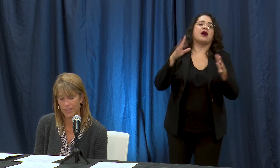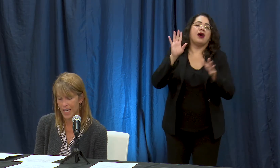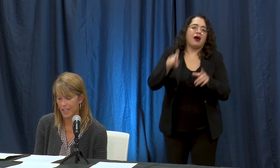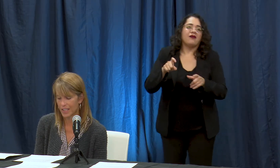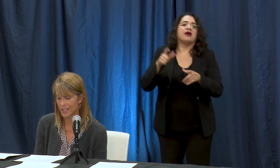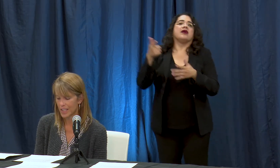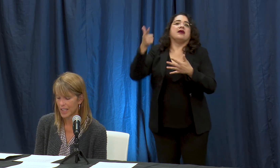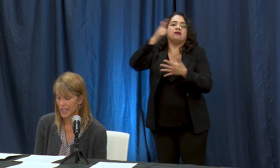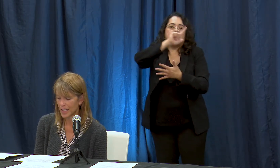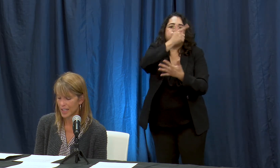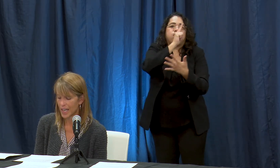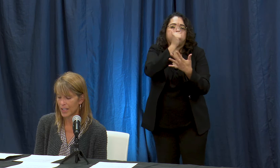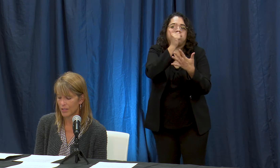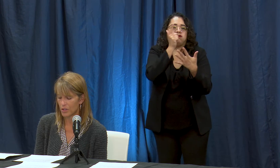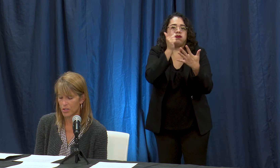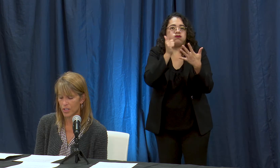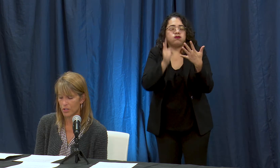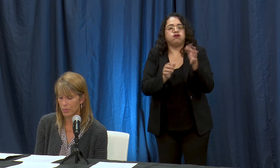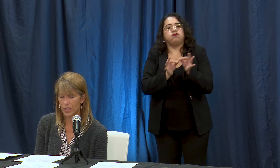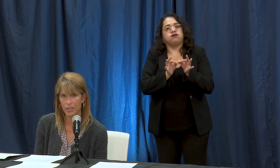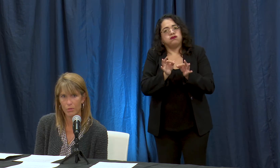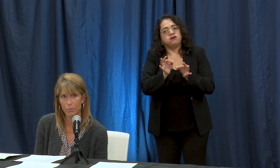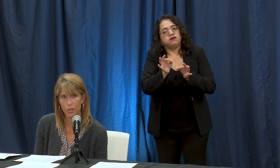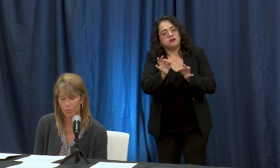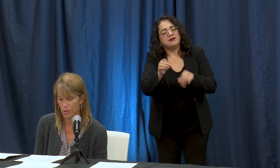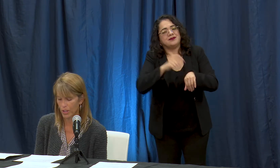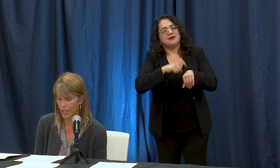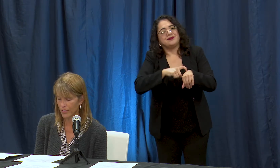fatalities again in the future attributed to the reporting protocols.